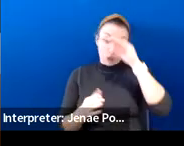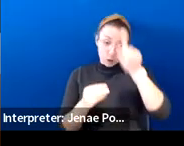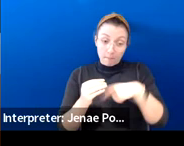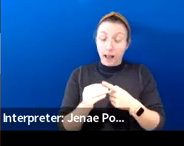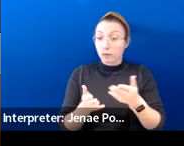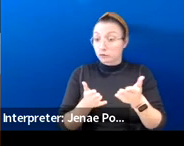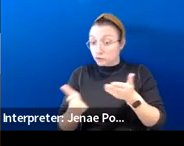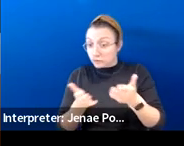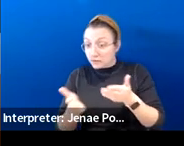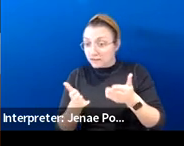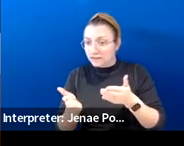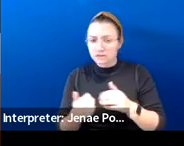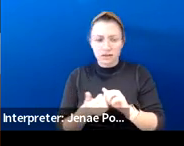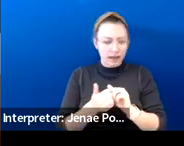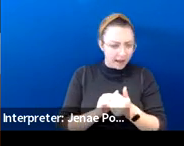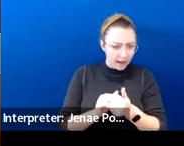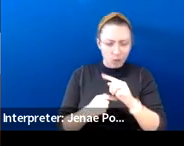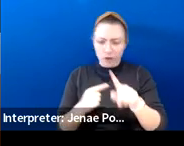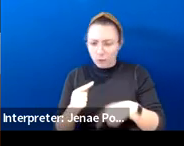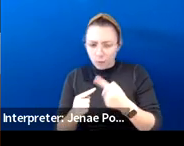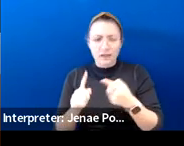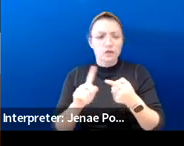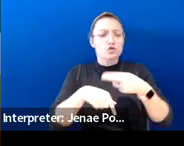and how and when to refer students to our services.